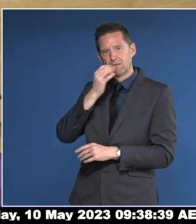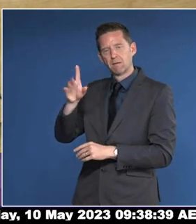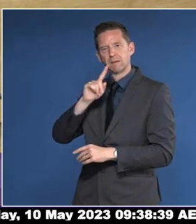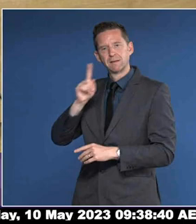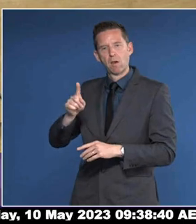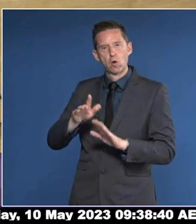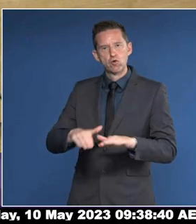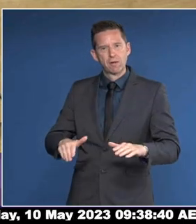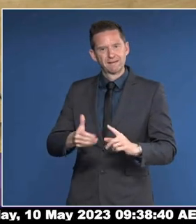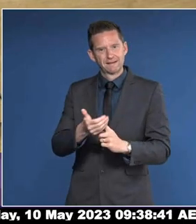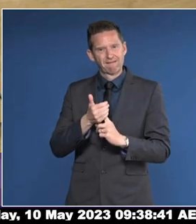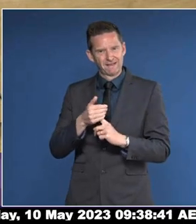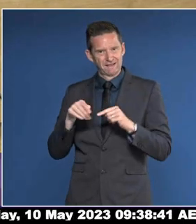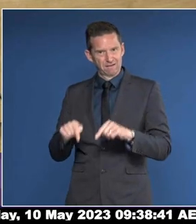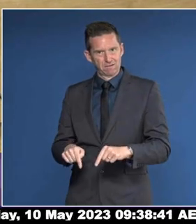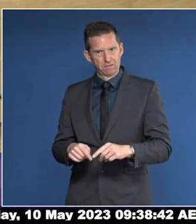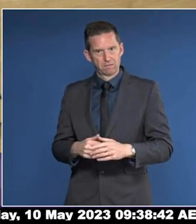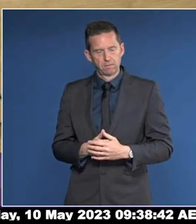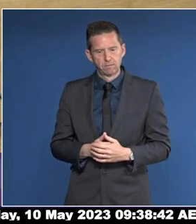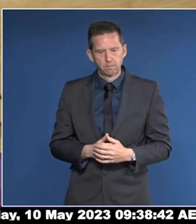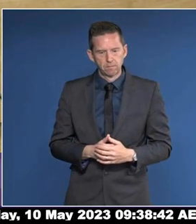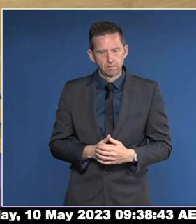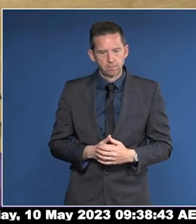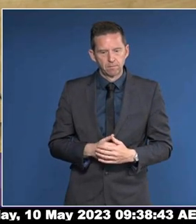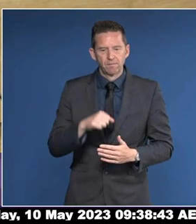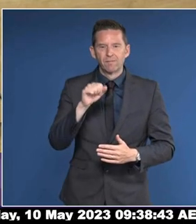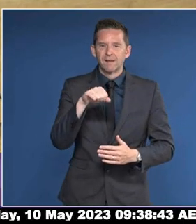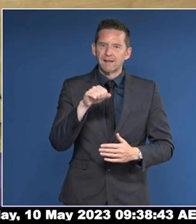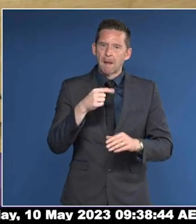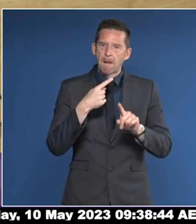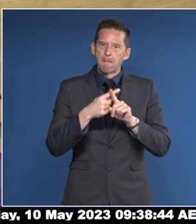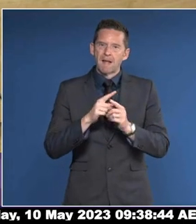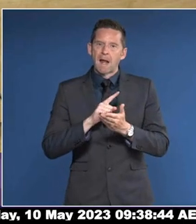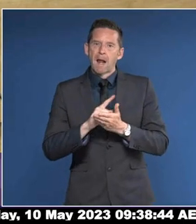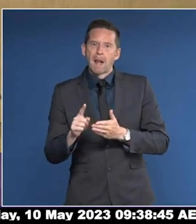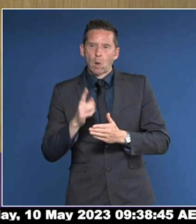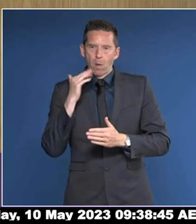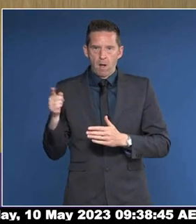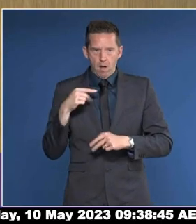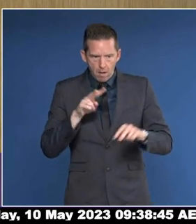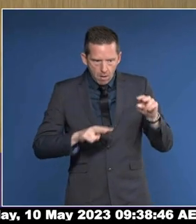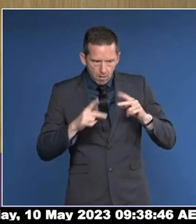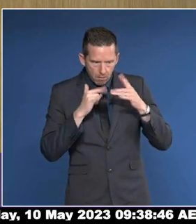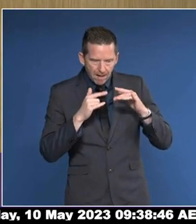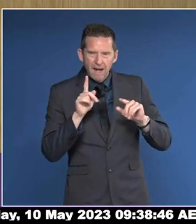Yes. And the subsequent assessment information. So, the information that was gathered through the assessment process.